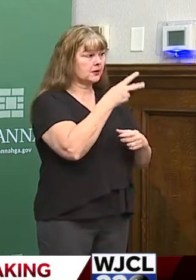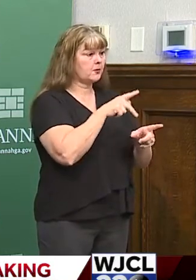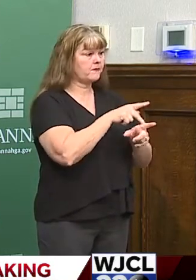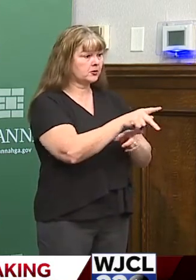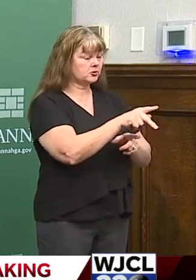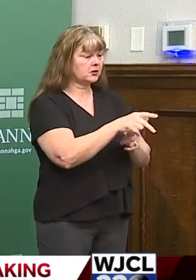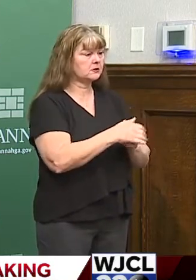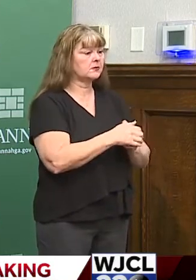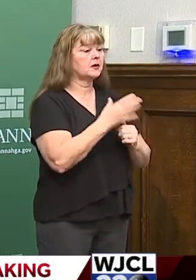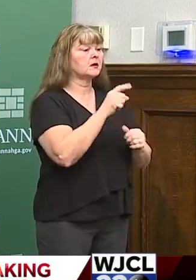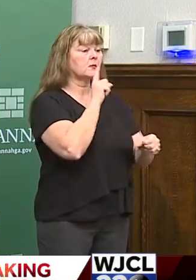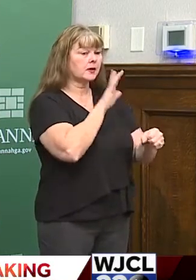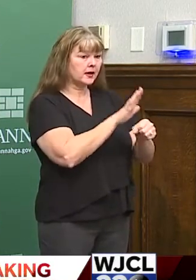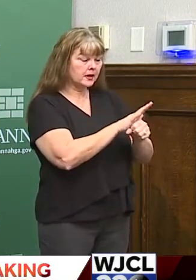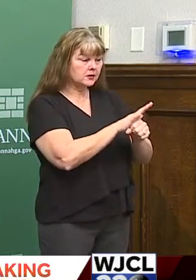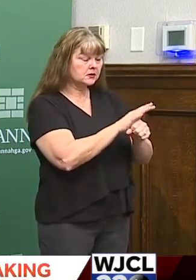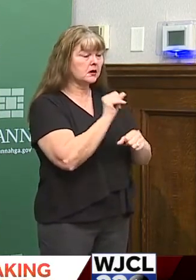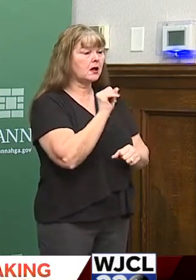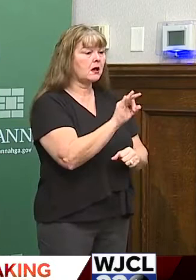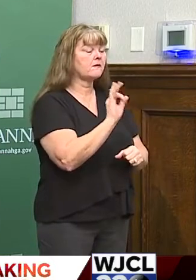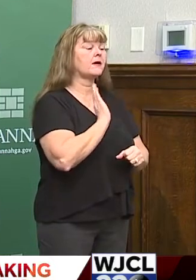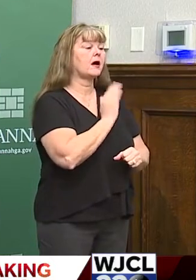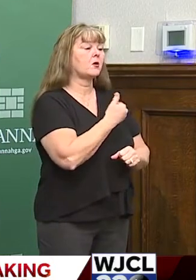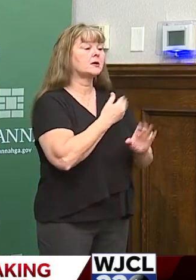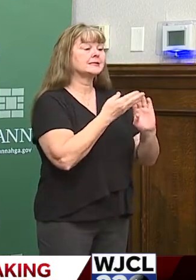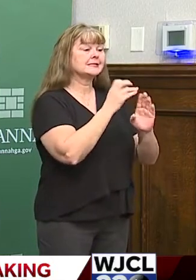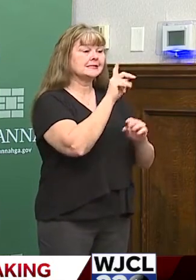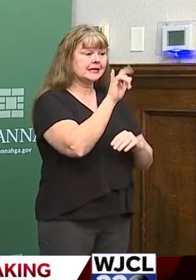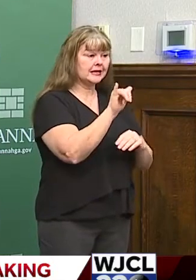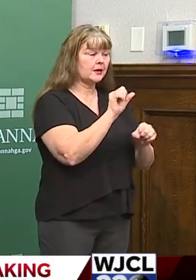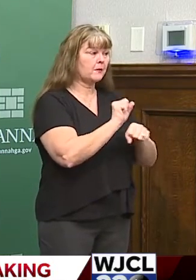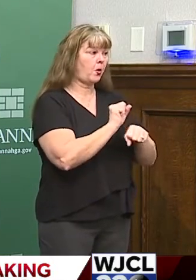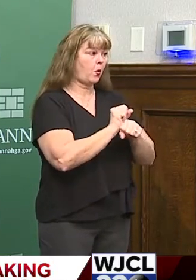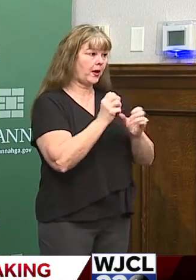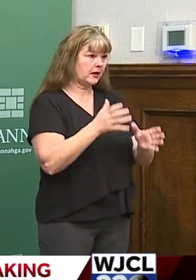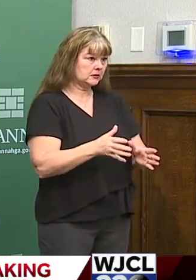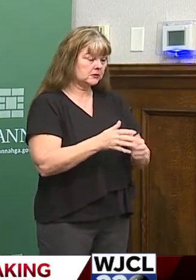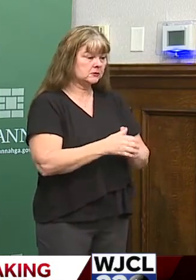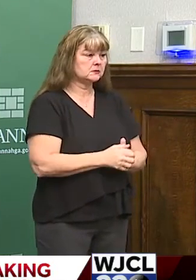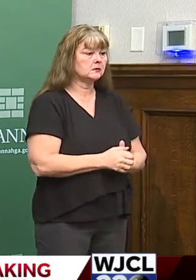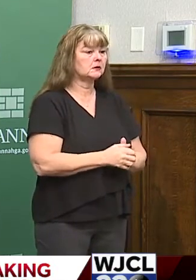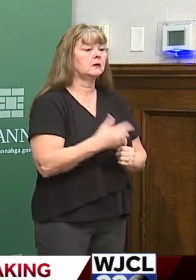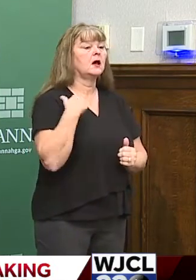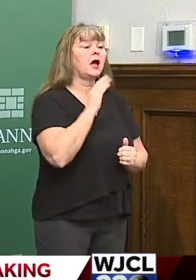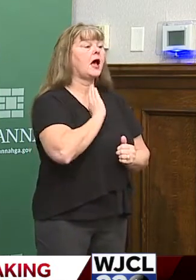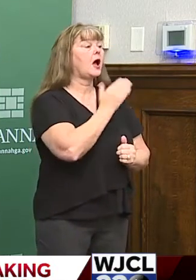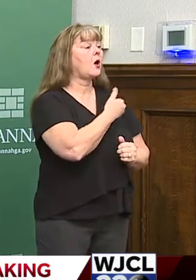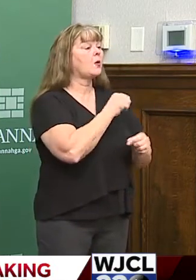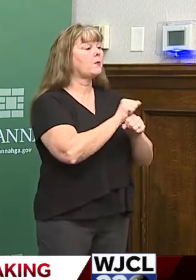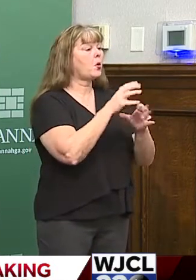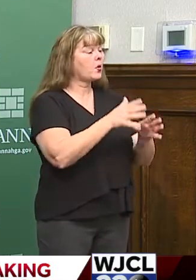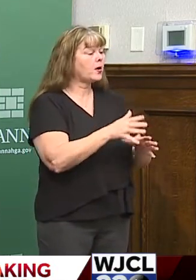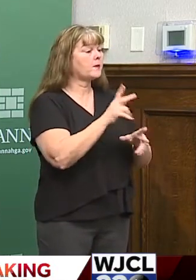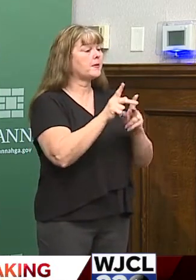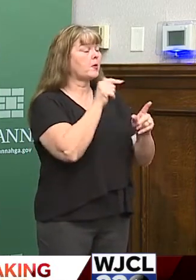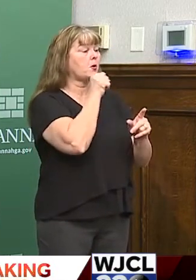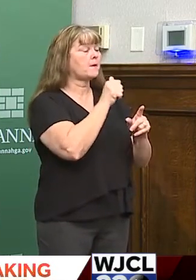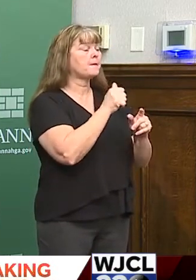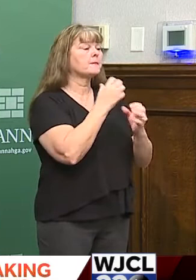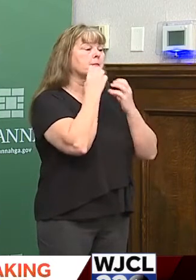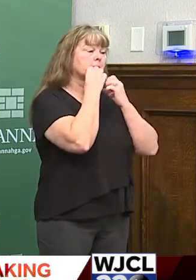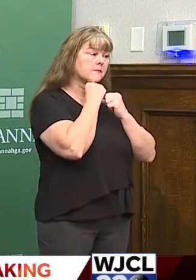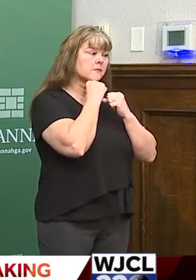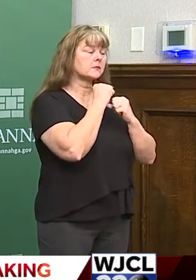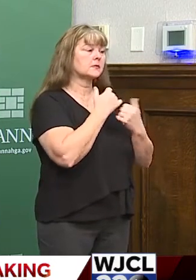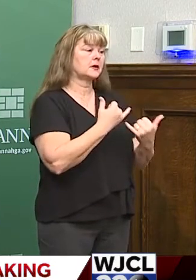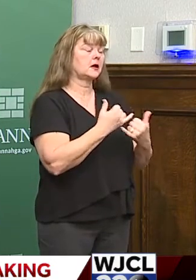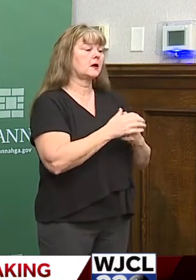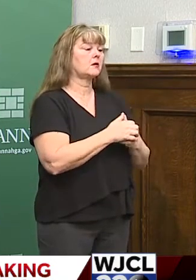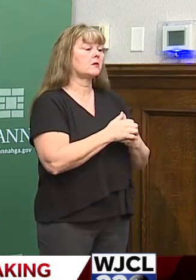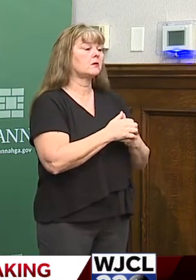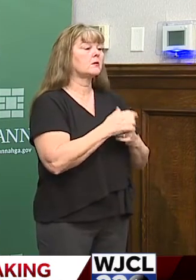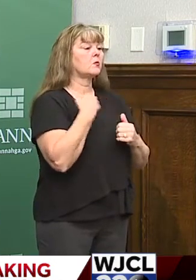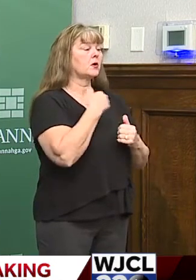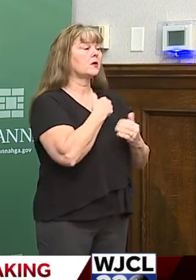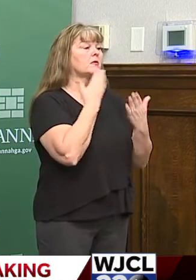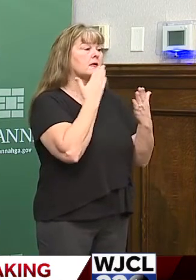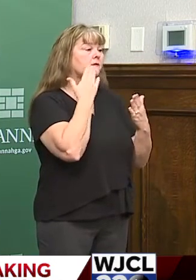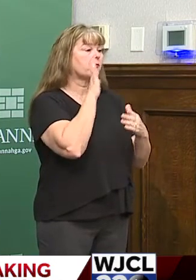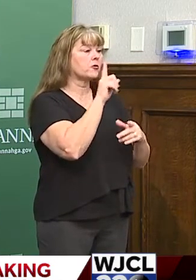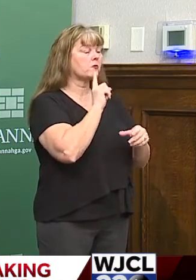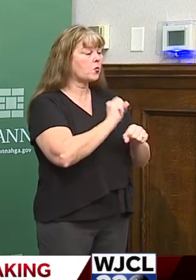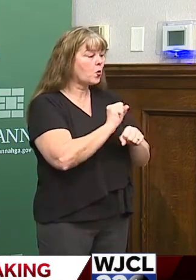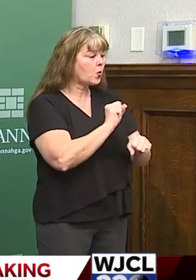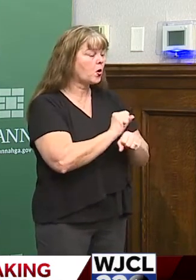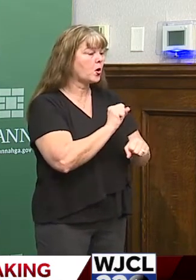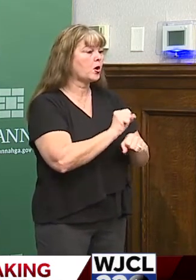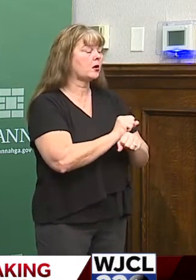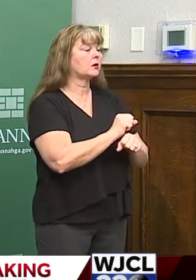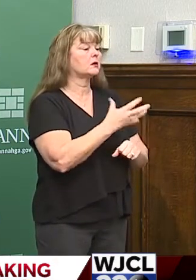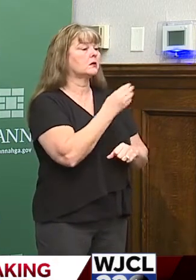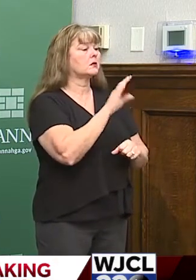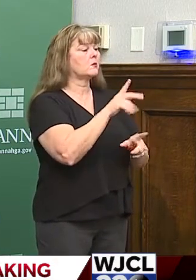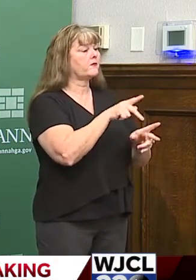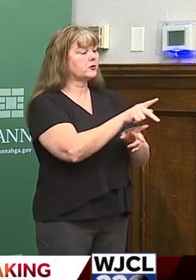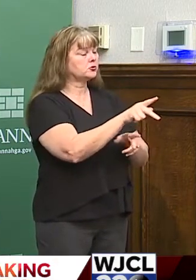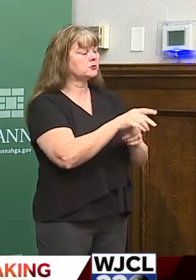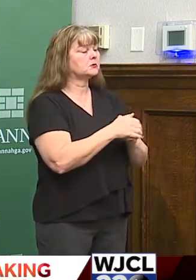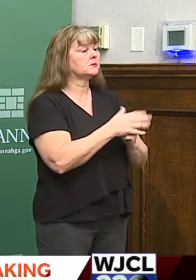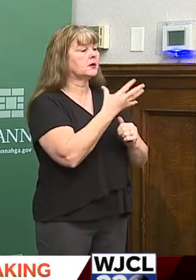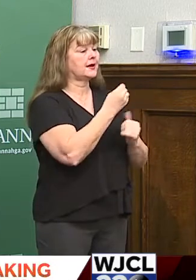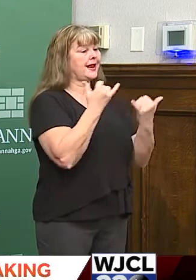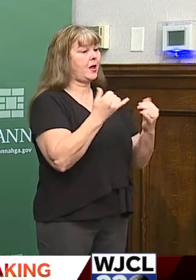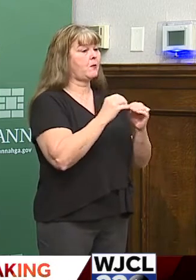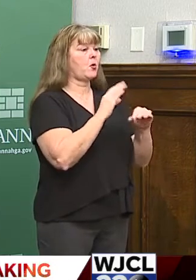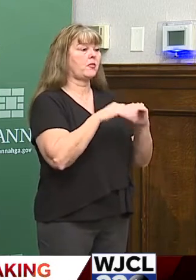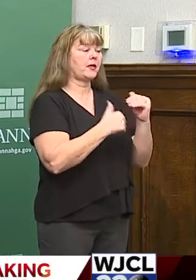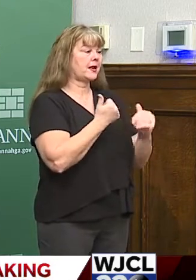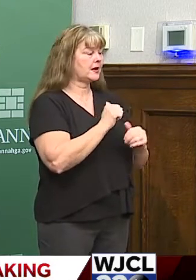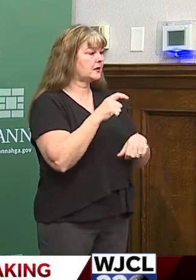IT'S DURING THESE DIFFICULT TIMES WE SEE THE PROFESSIONALISM AND DEDICATION OUR EMPLOYEES, OUR ASSOCIATES ARE A MOST VALUABLE ASSET AND WE ARE GRATEFUL FOR THEIR